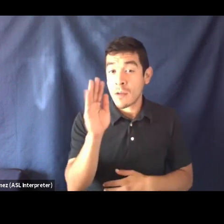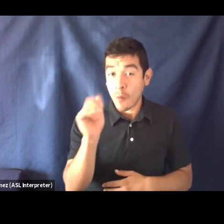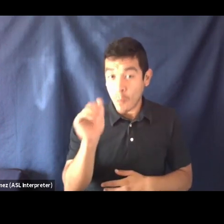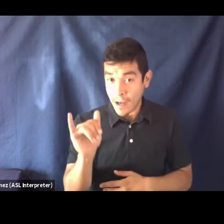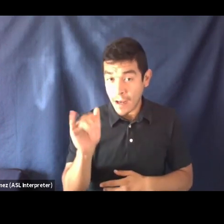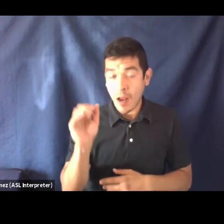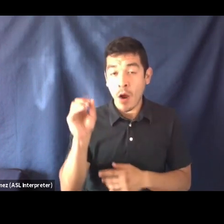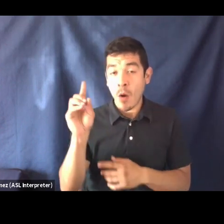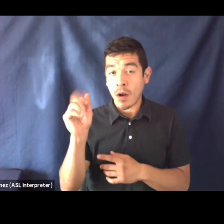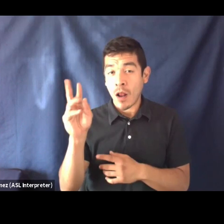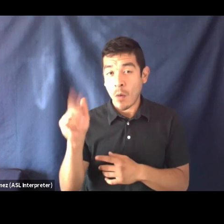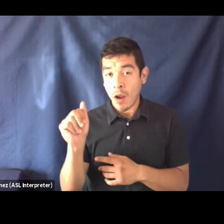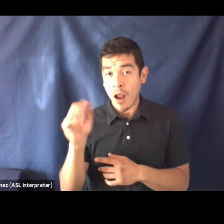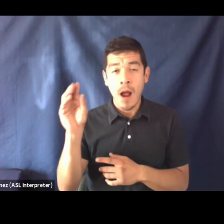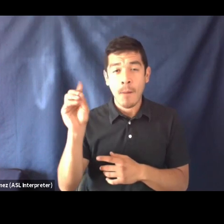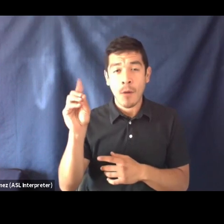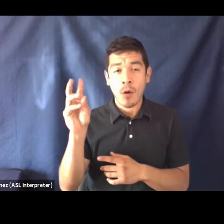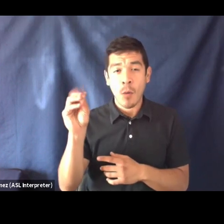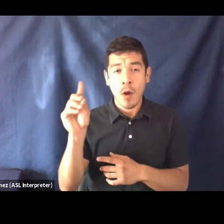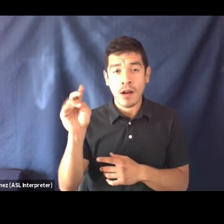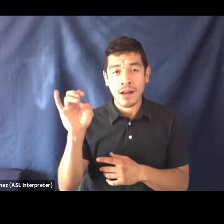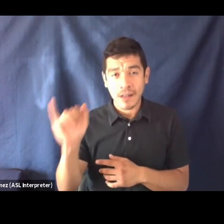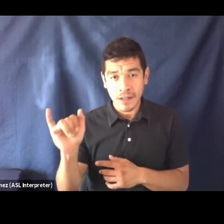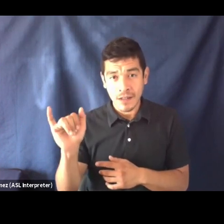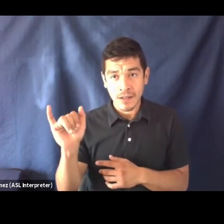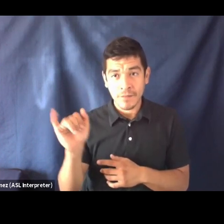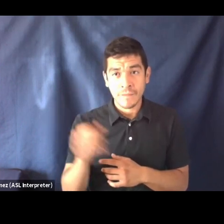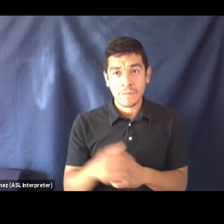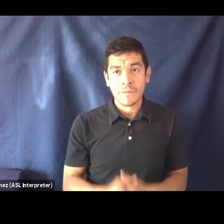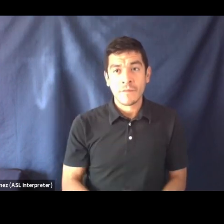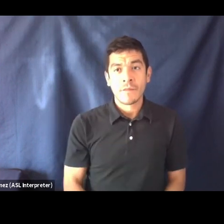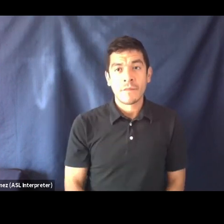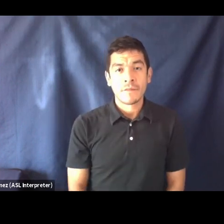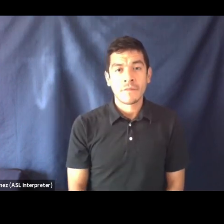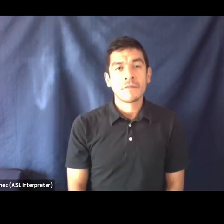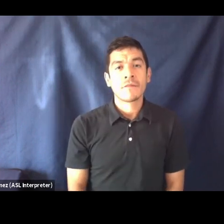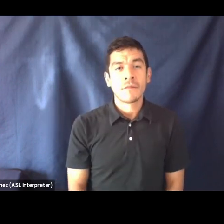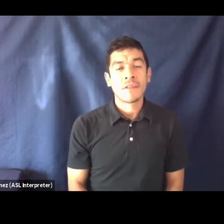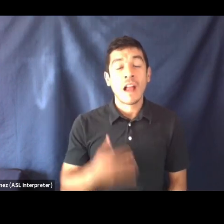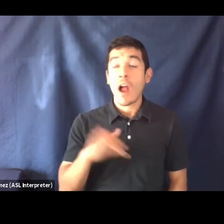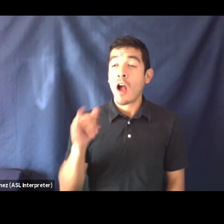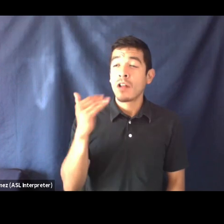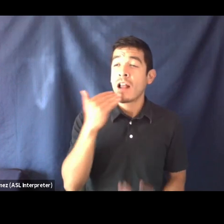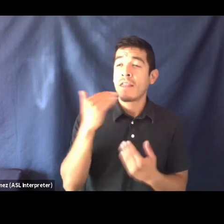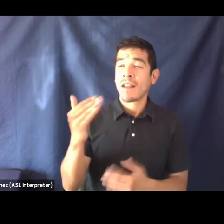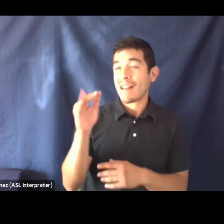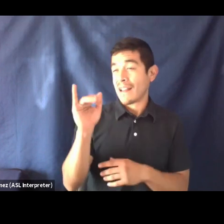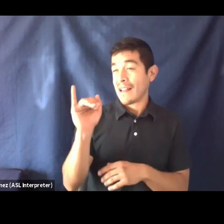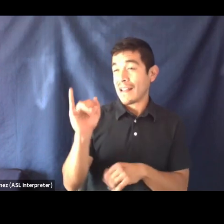I would also like to thank our media sponsor IndieWire for helping bring the screening series to us today,